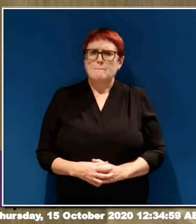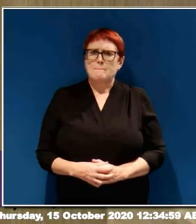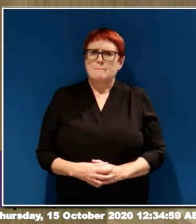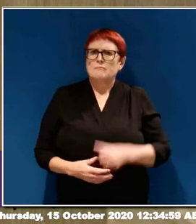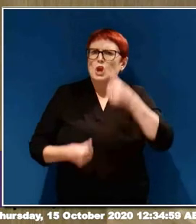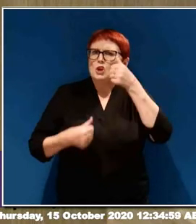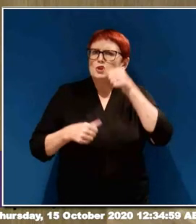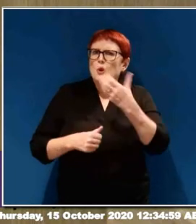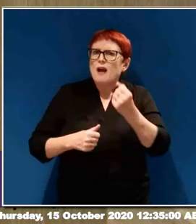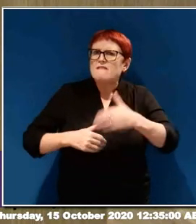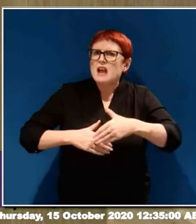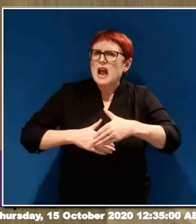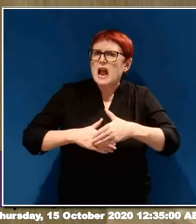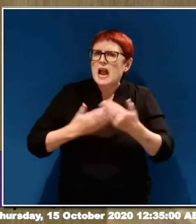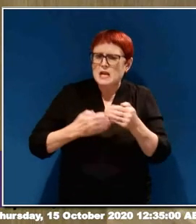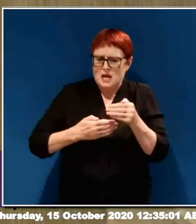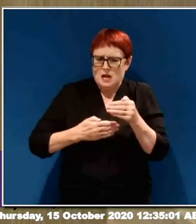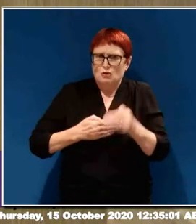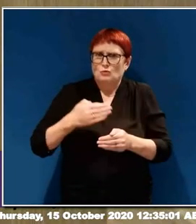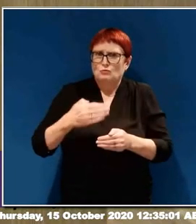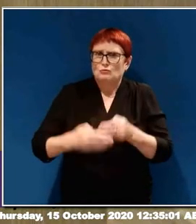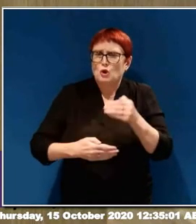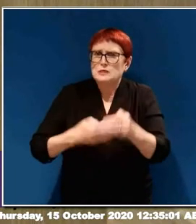to track the impact of funding?